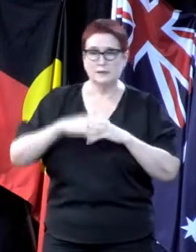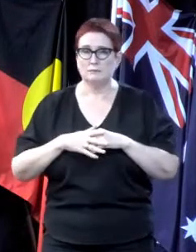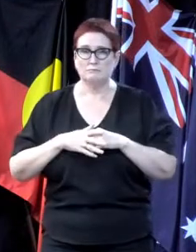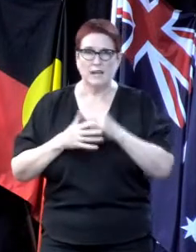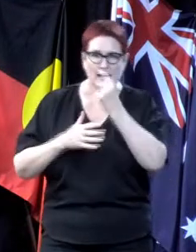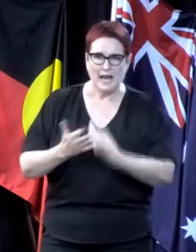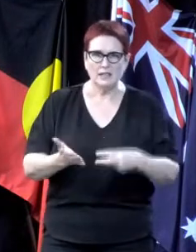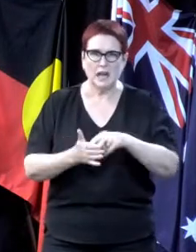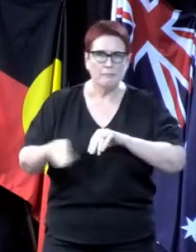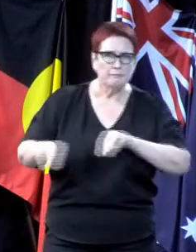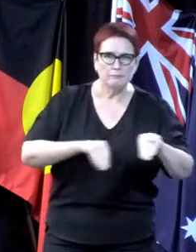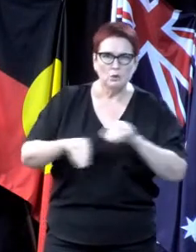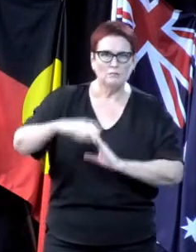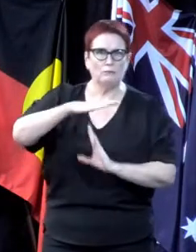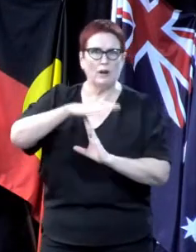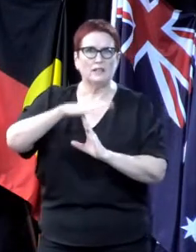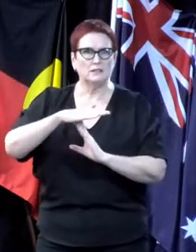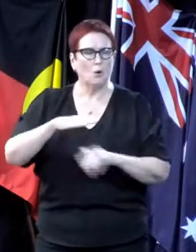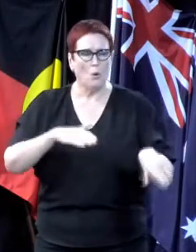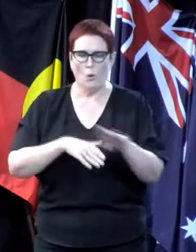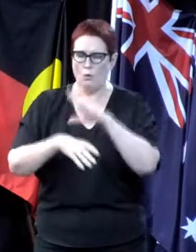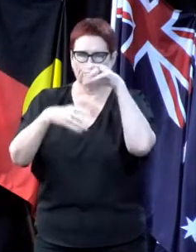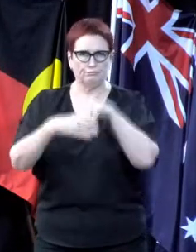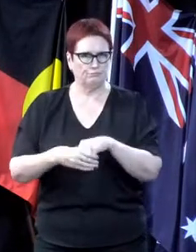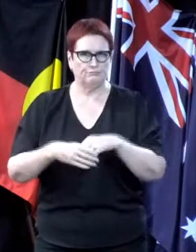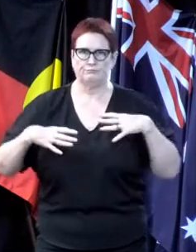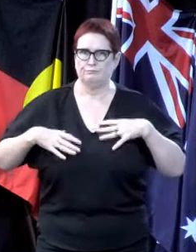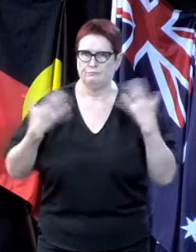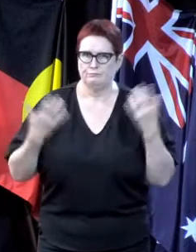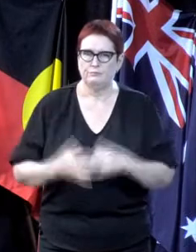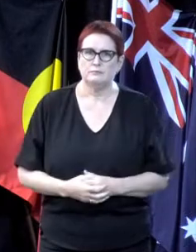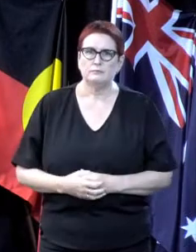And this is all built, in part, and we work together as a whole school.